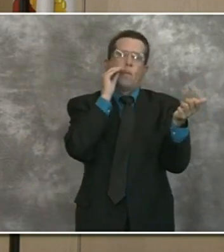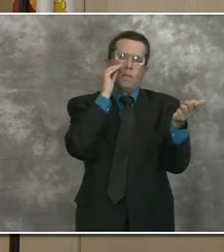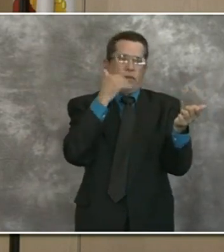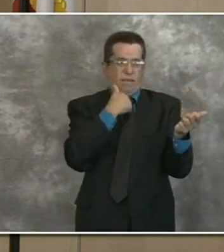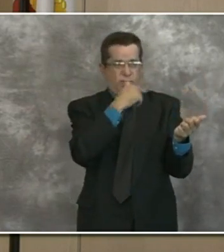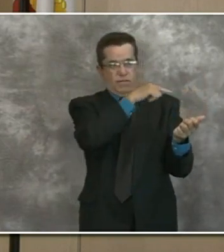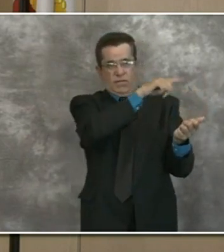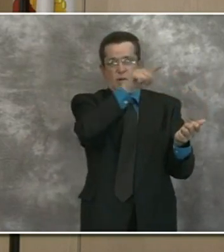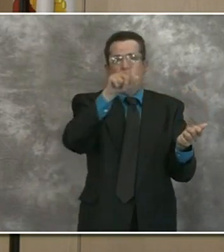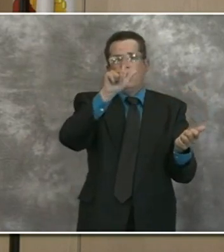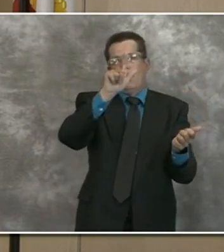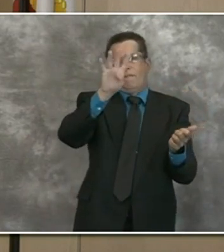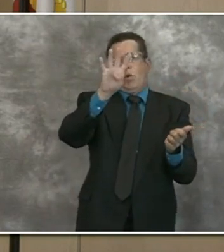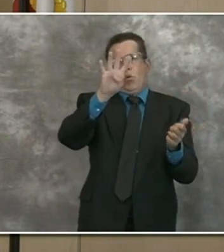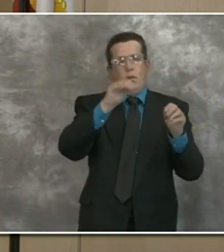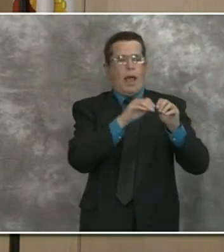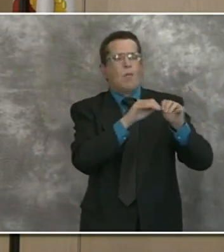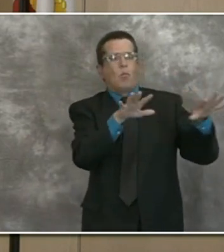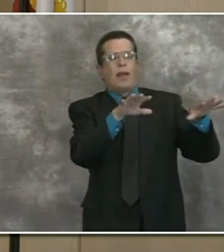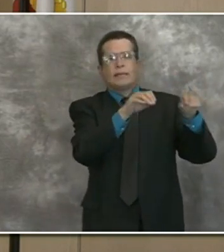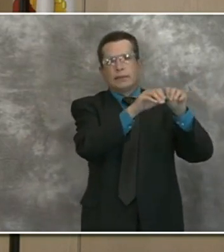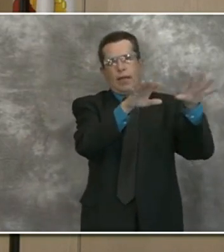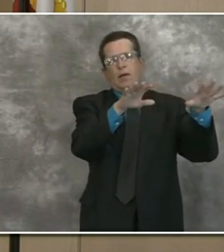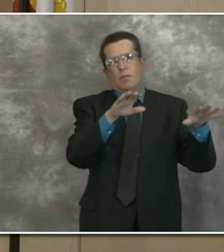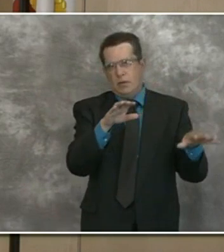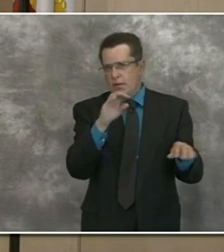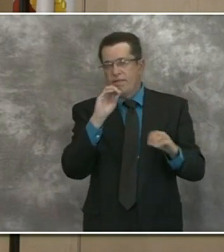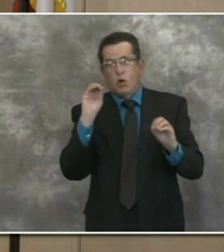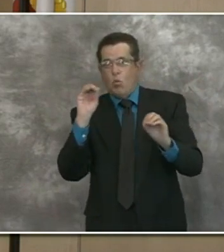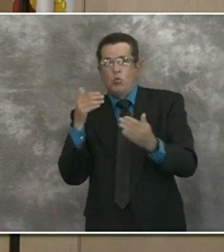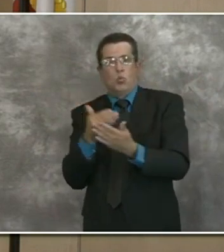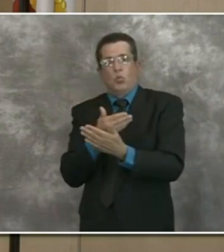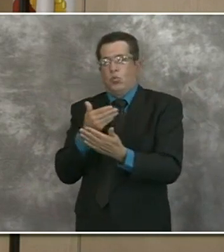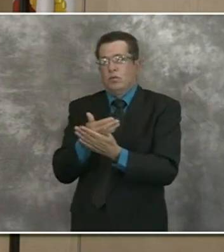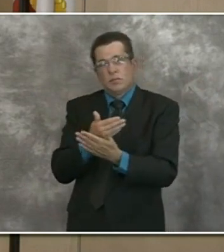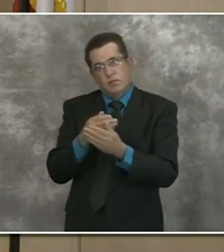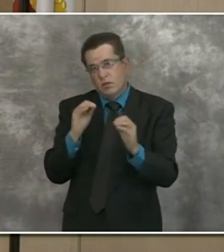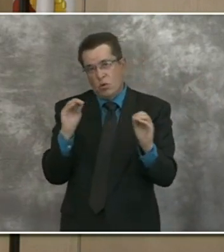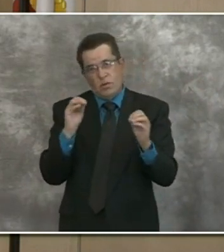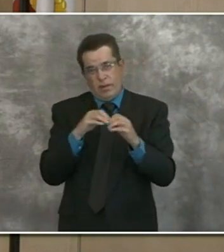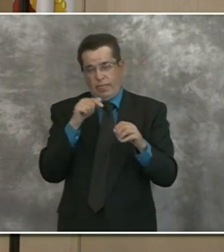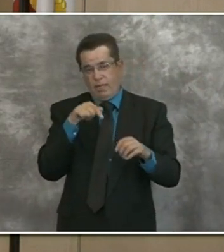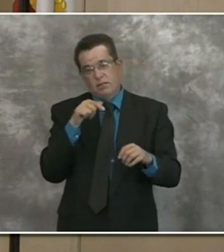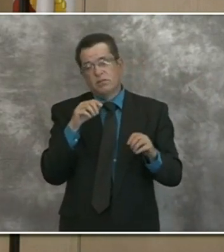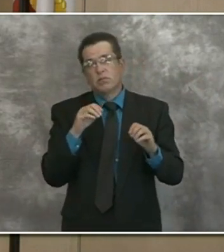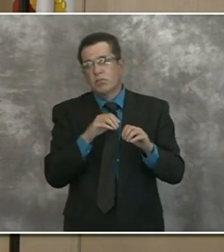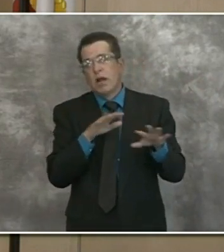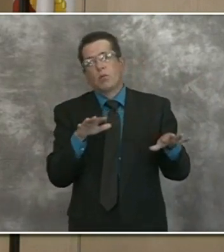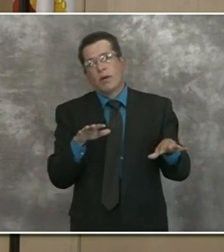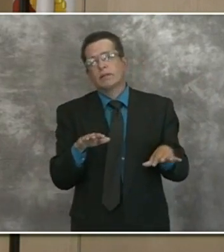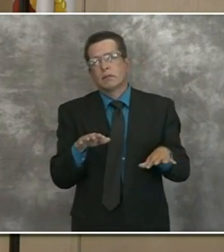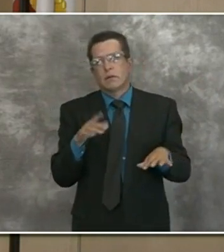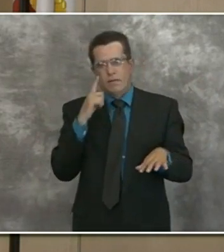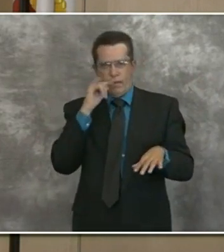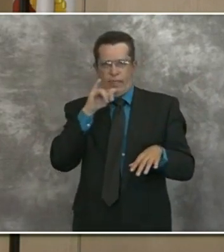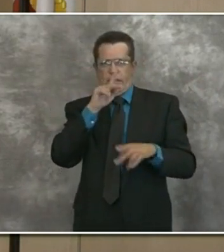DEATHS. AS IT RELATES TO THE OTHER NON SKILLED NURSING FACILITIES OR OTHER CONGREGATE